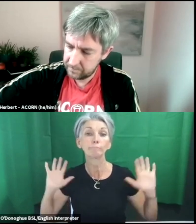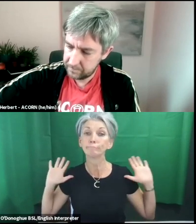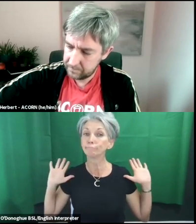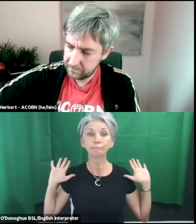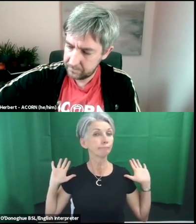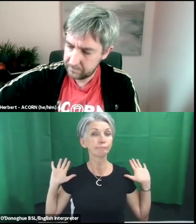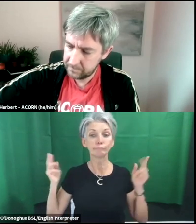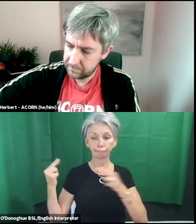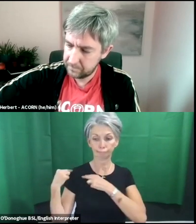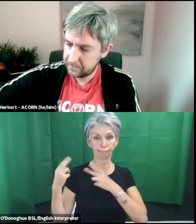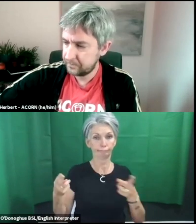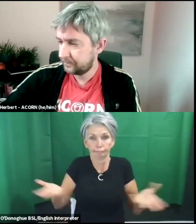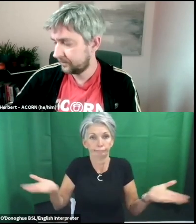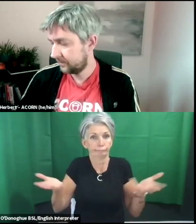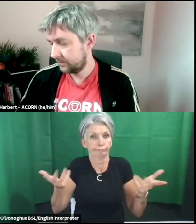are responsible for so little.